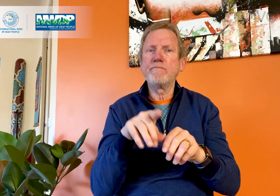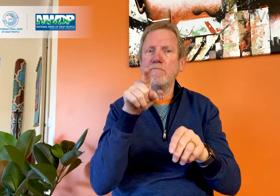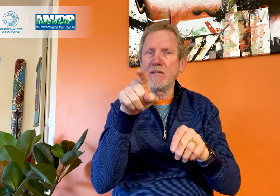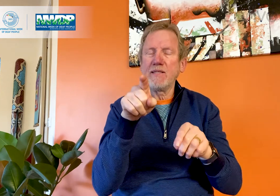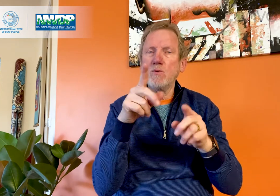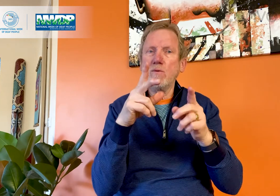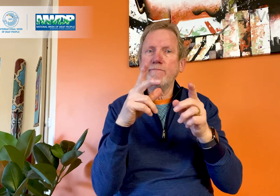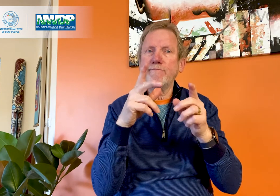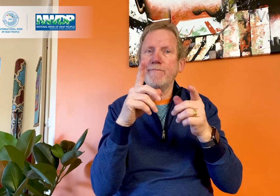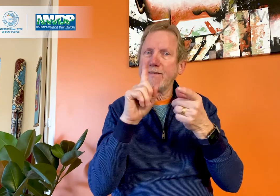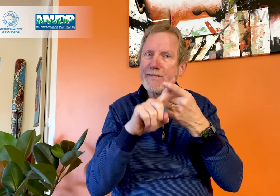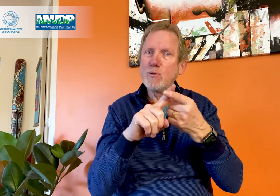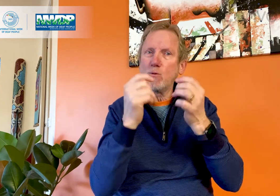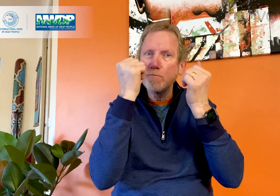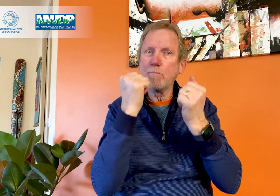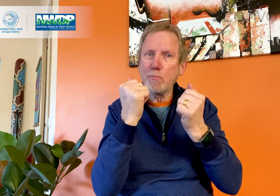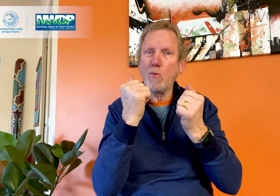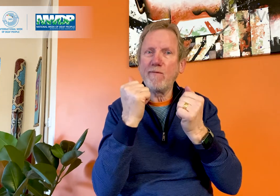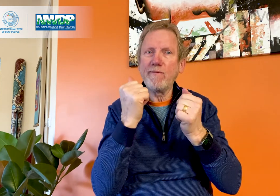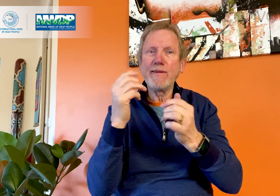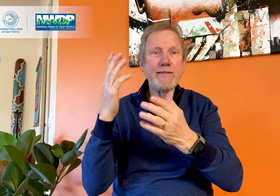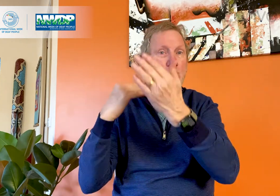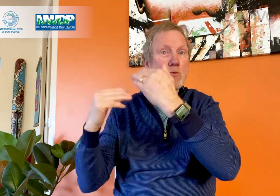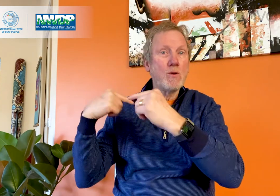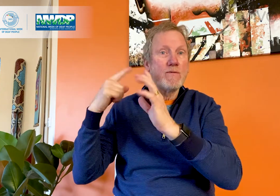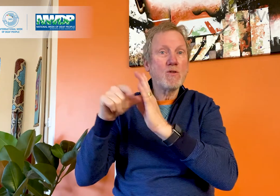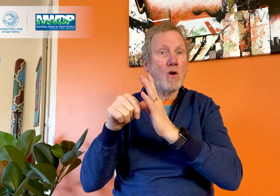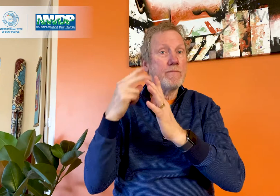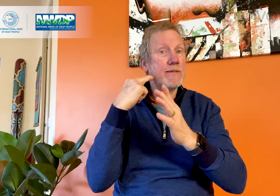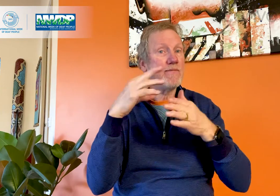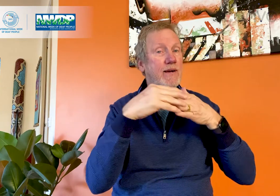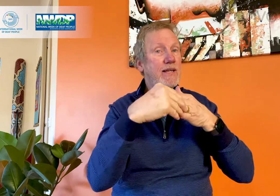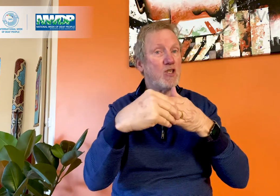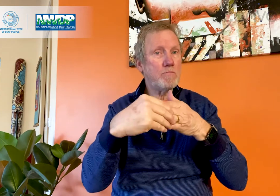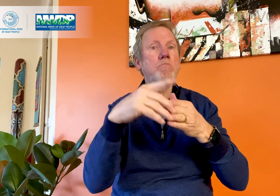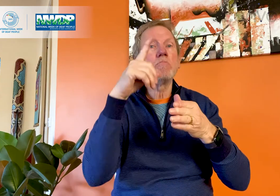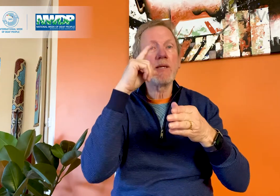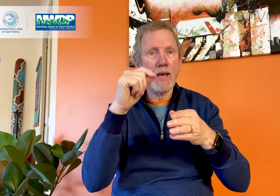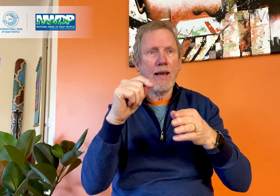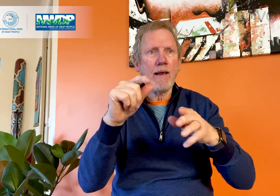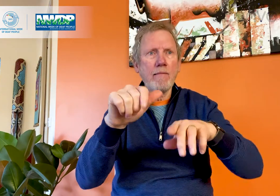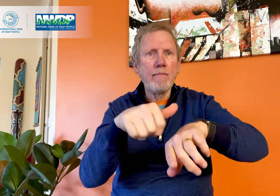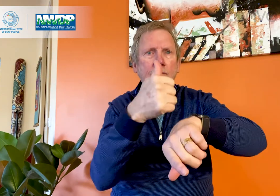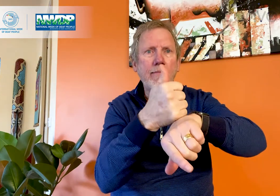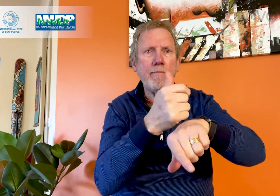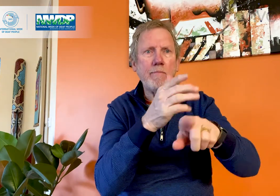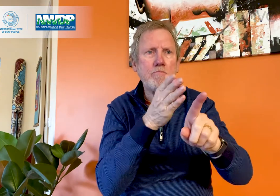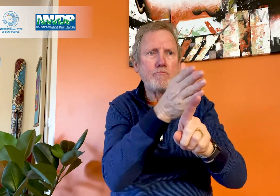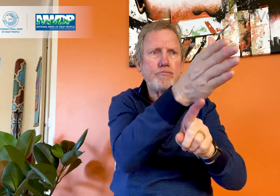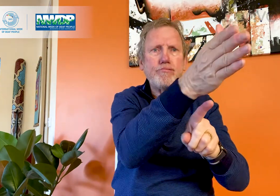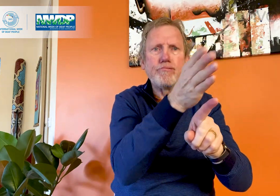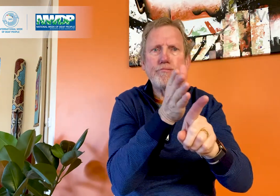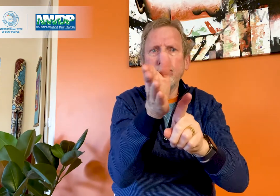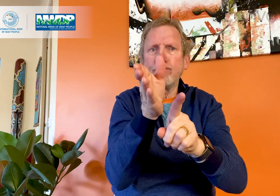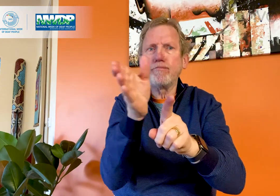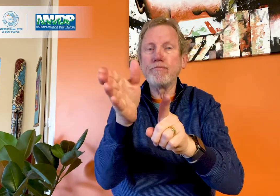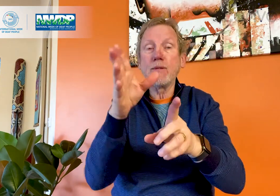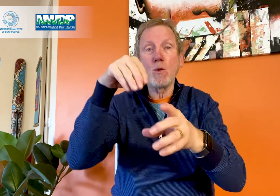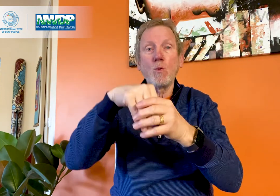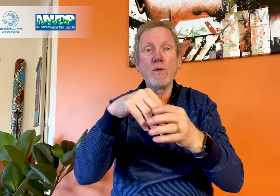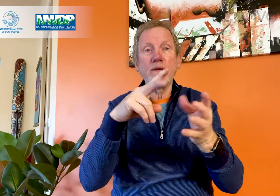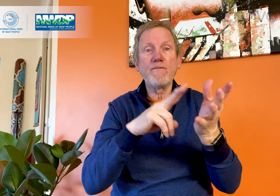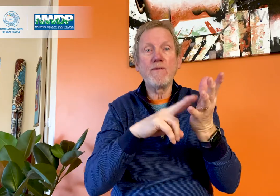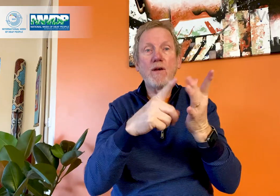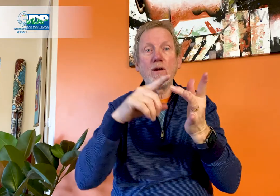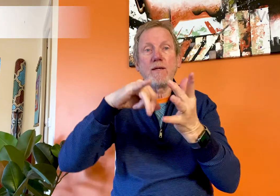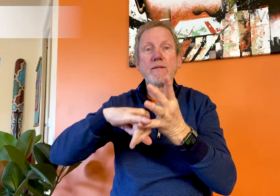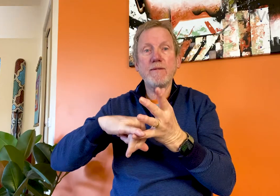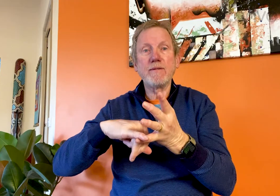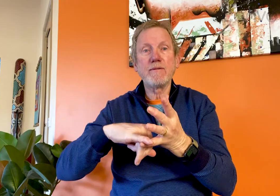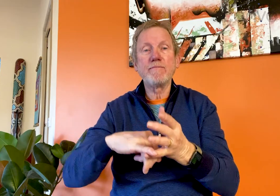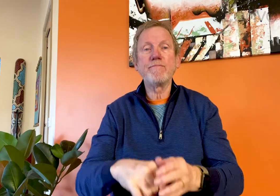This proves that throughout time again, Deaf leadership can succeed in establishing new opportunities, including VIS.